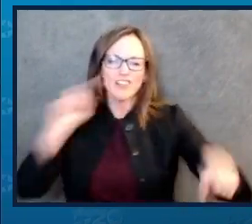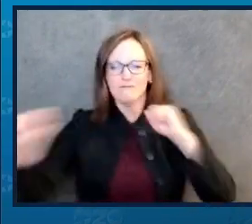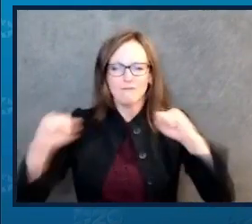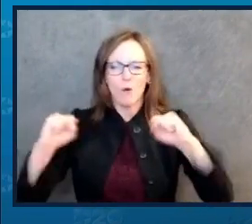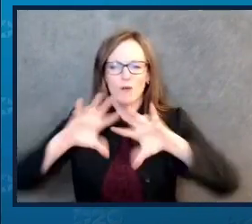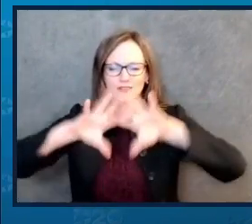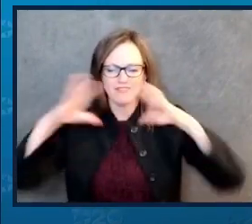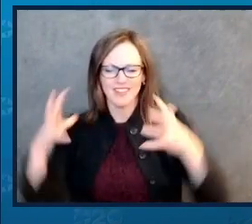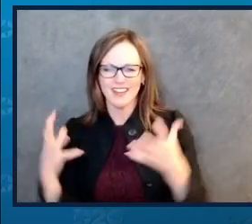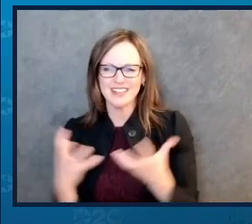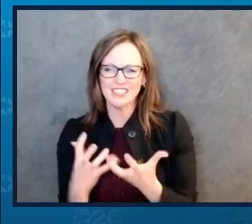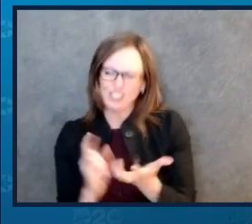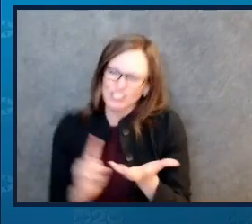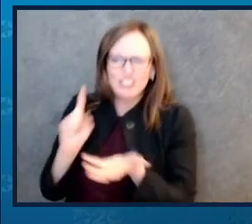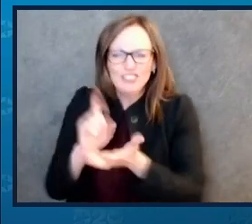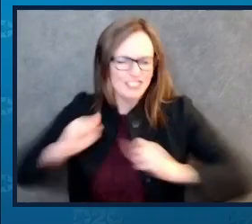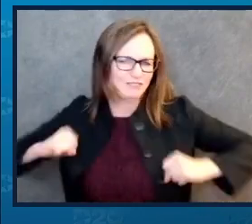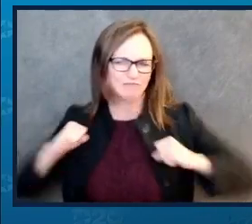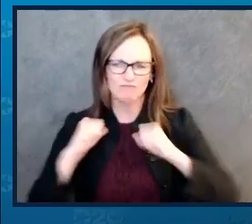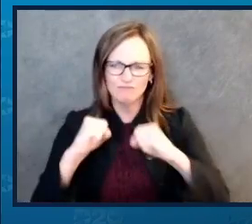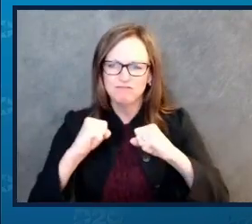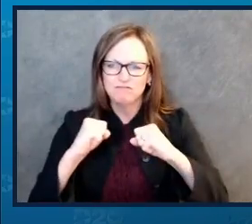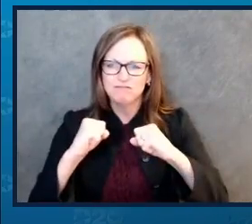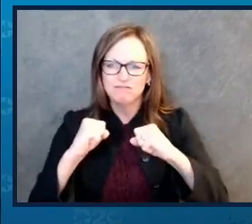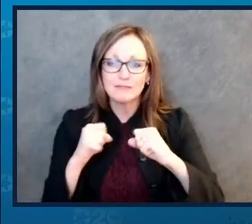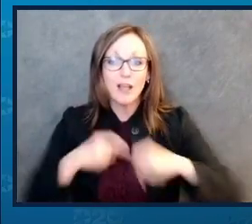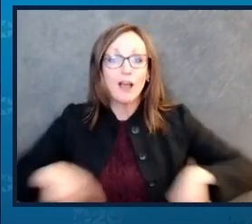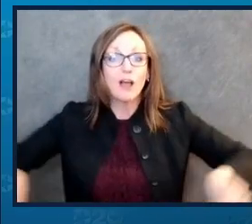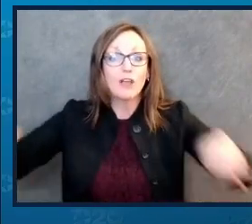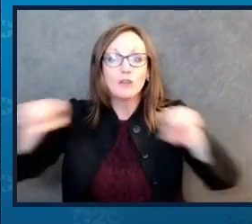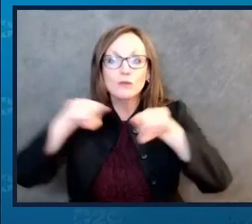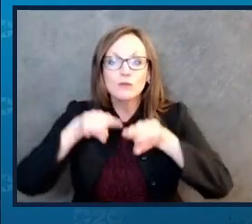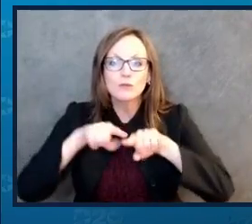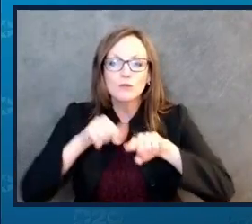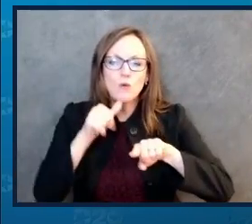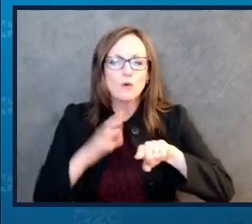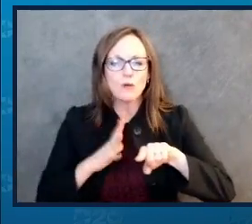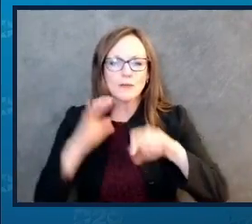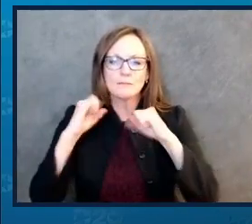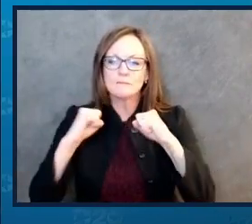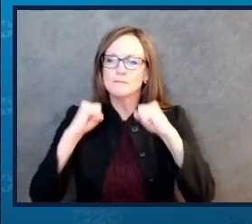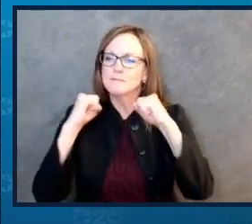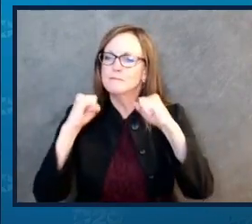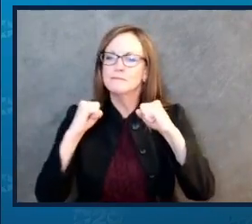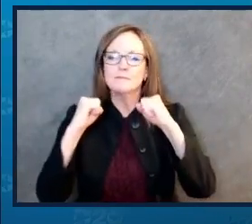COUNTRY, OUR WORLD NEEDS YOU.